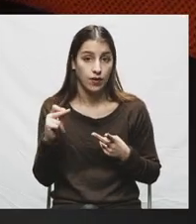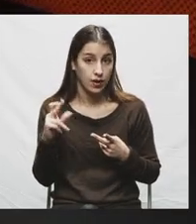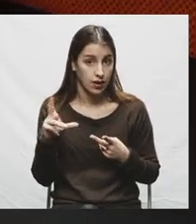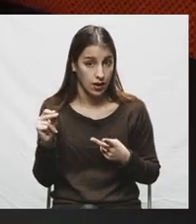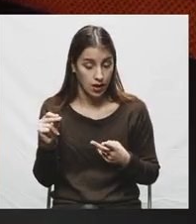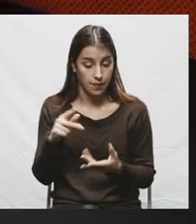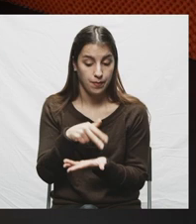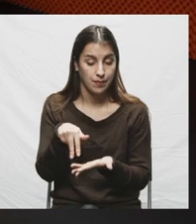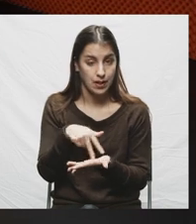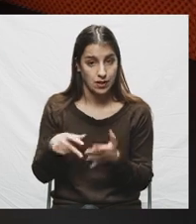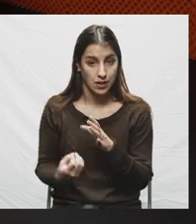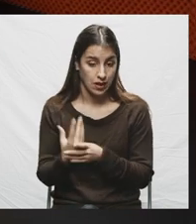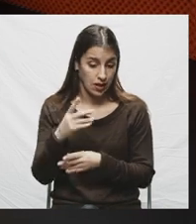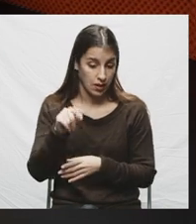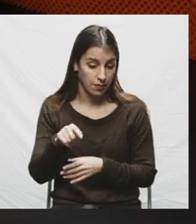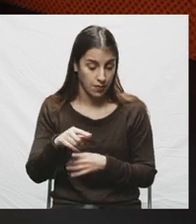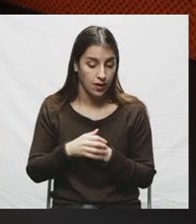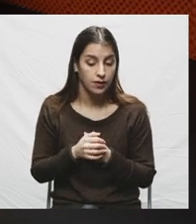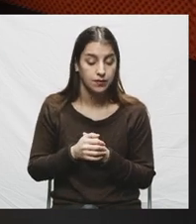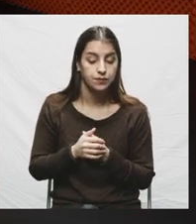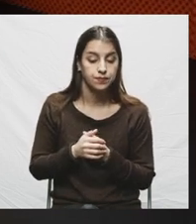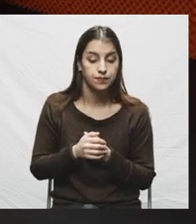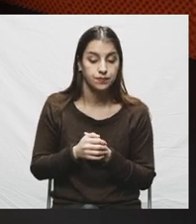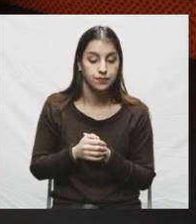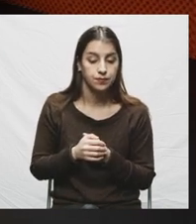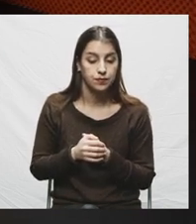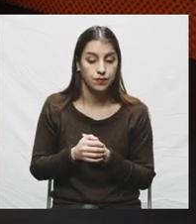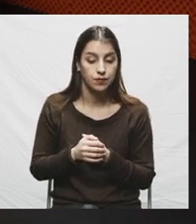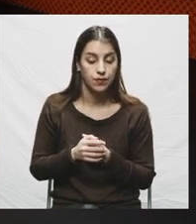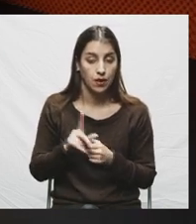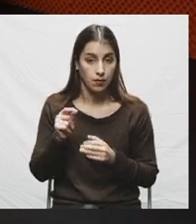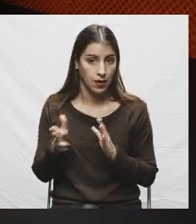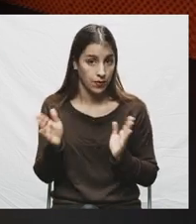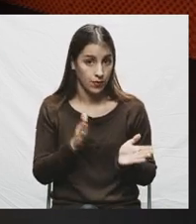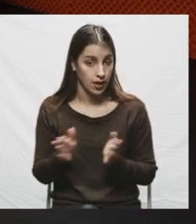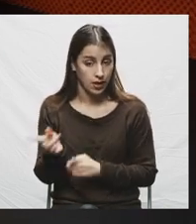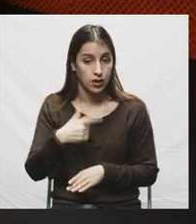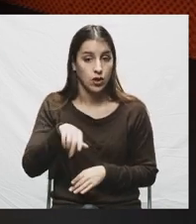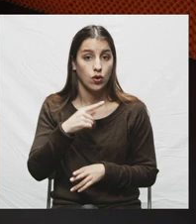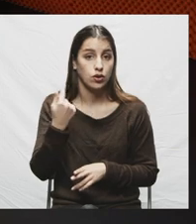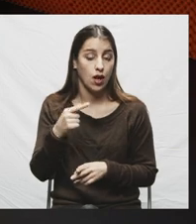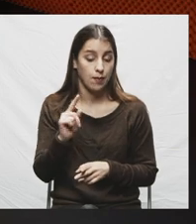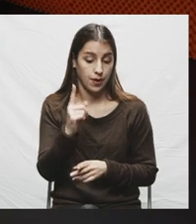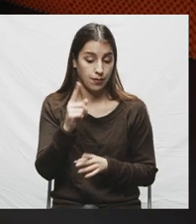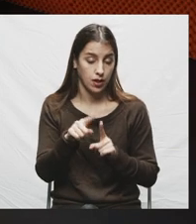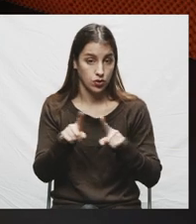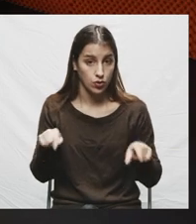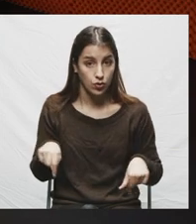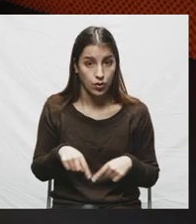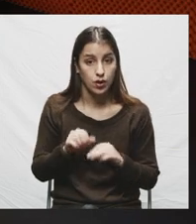who before creating Rumo do Fumo was a bit with us, EIRA, through the phase we had our first studio,